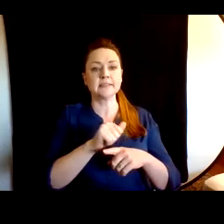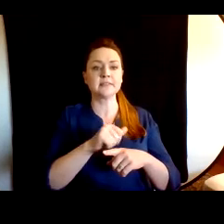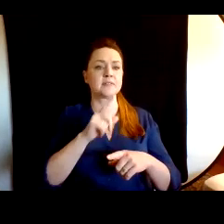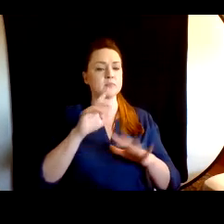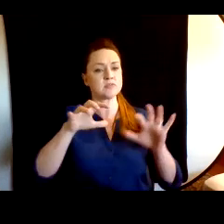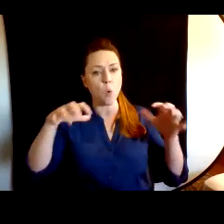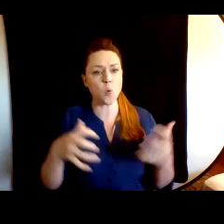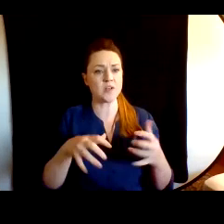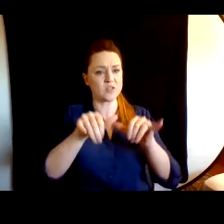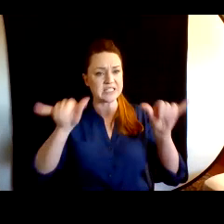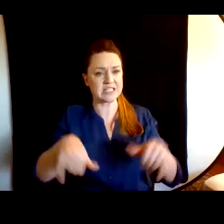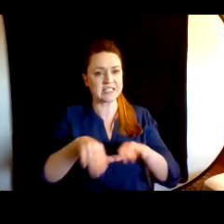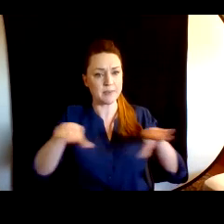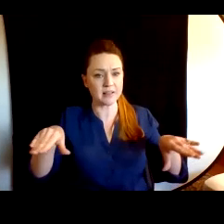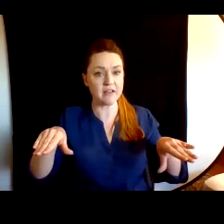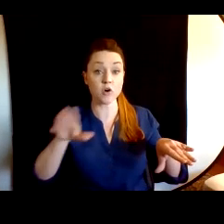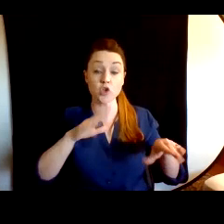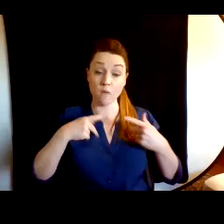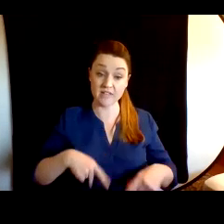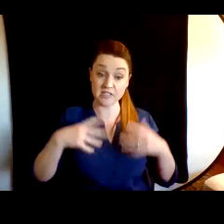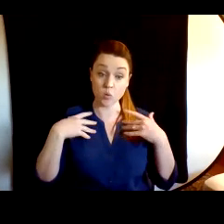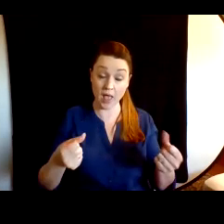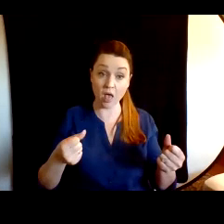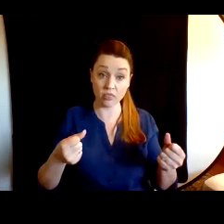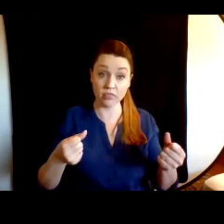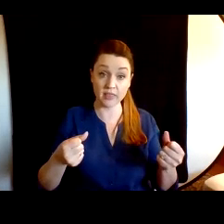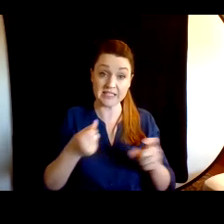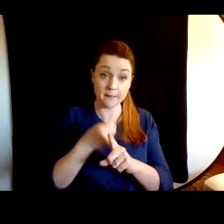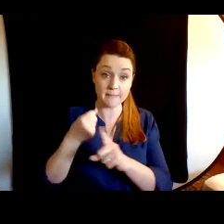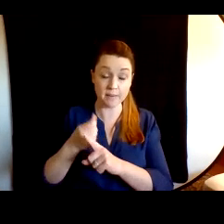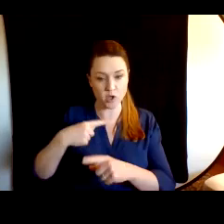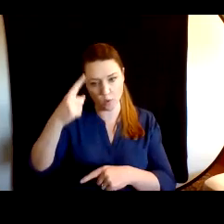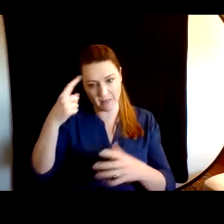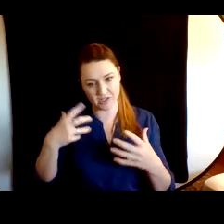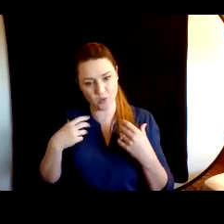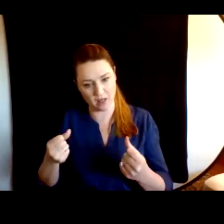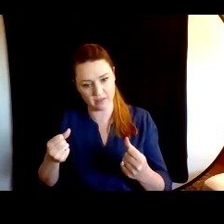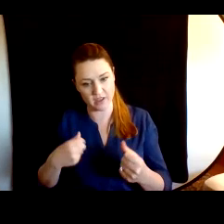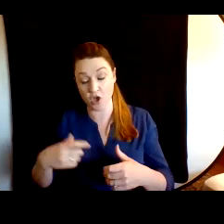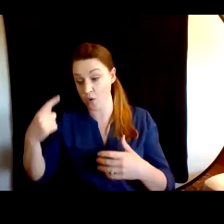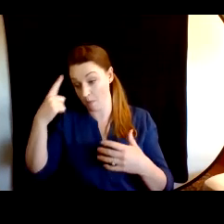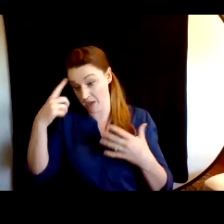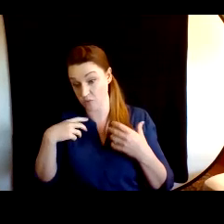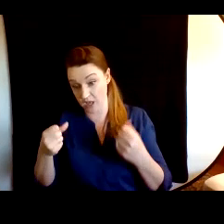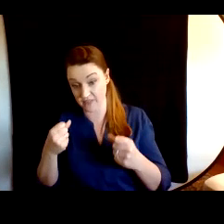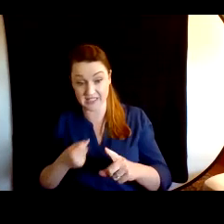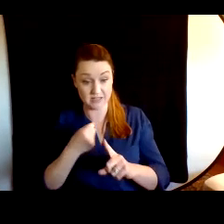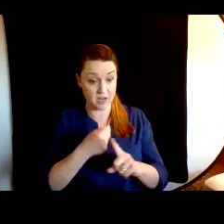So your physical health is impacted by your mental health. Your mental health is impacted by your physical health.